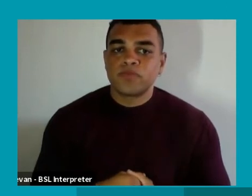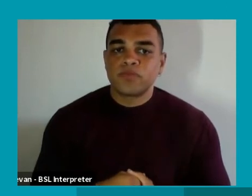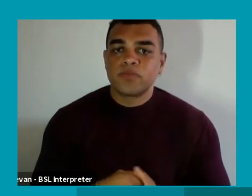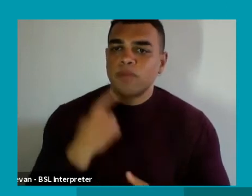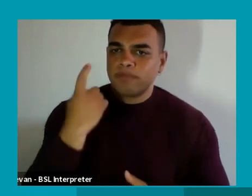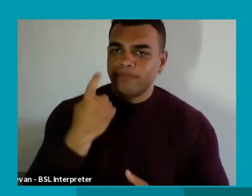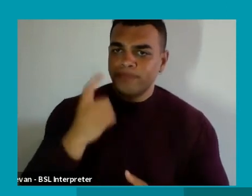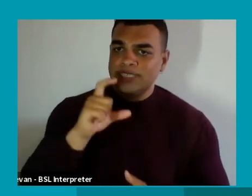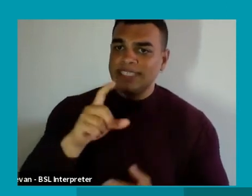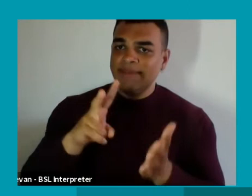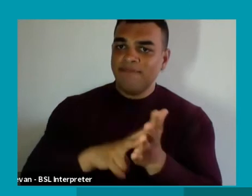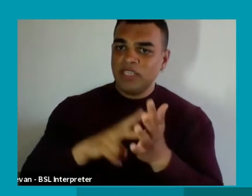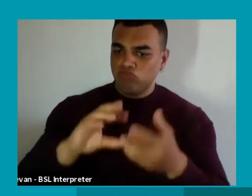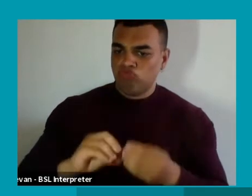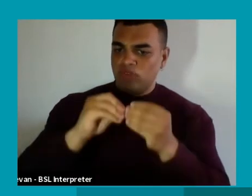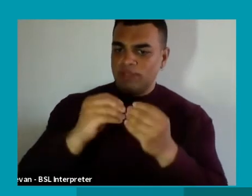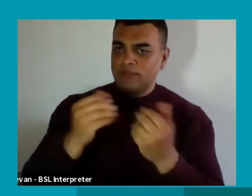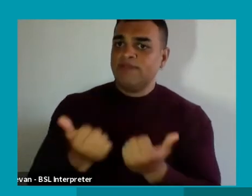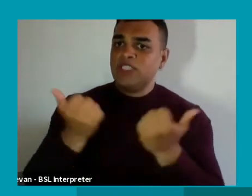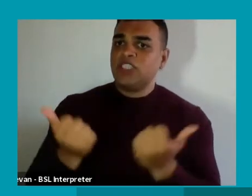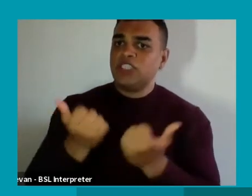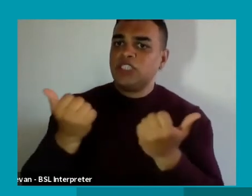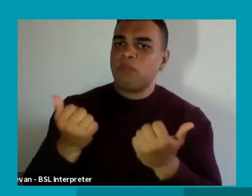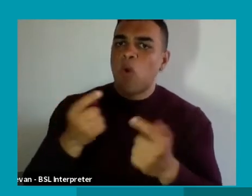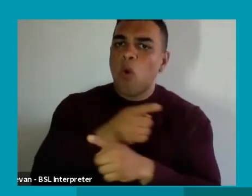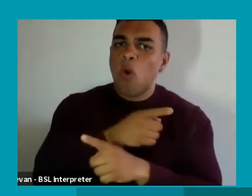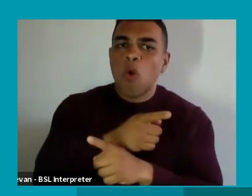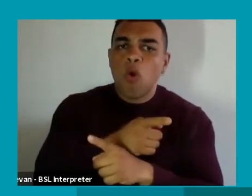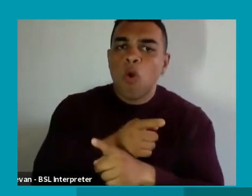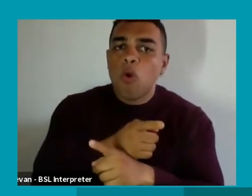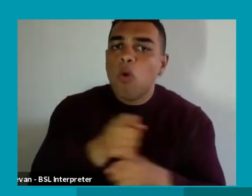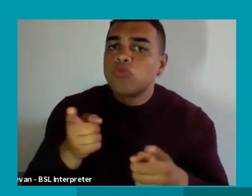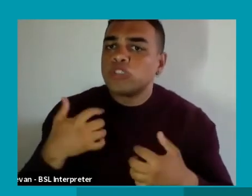any questions you might have, but just before we move to that we